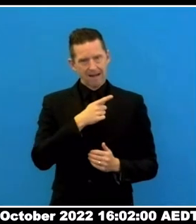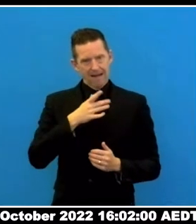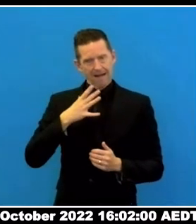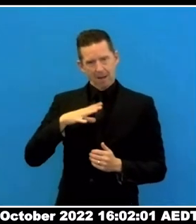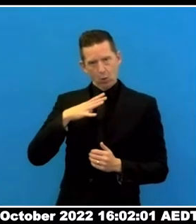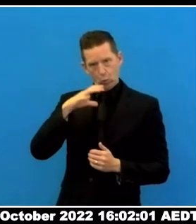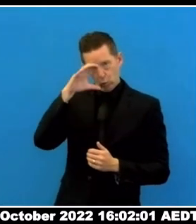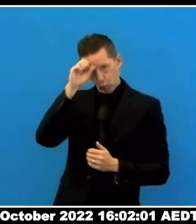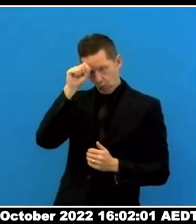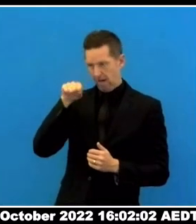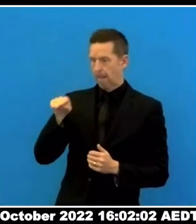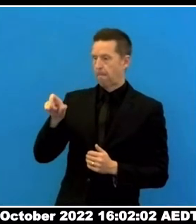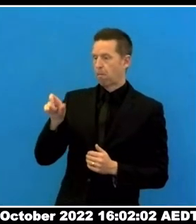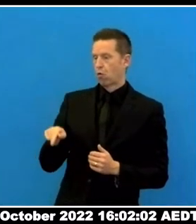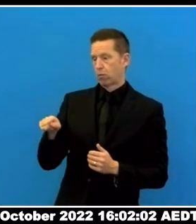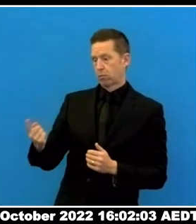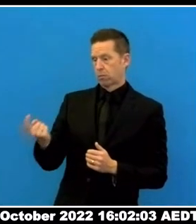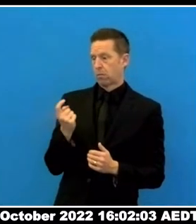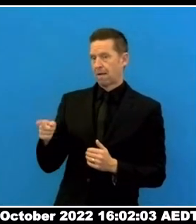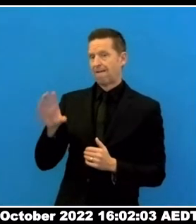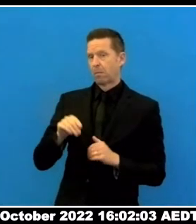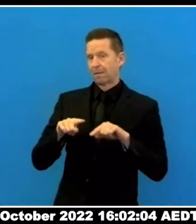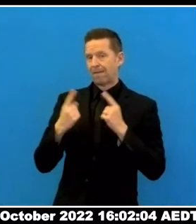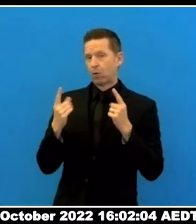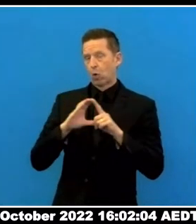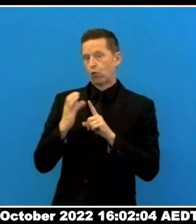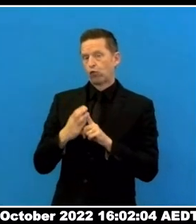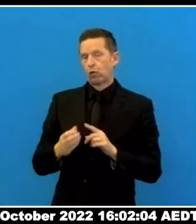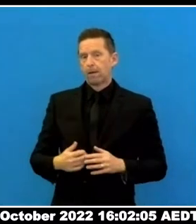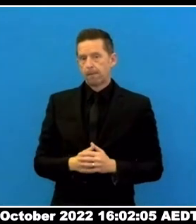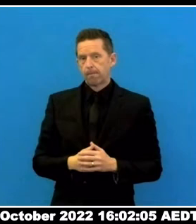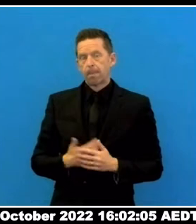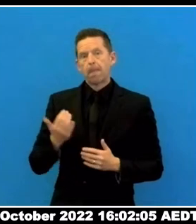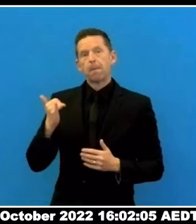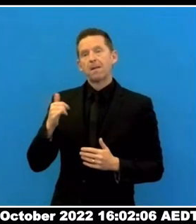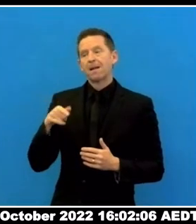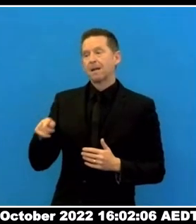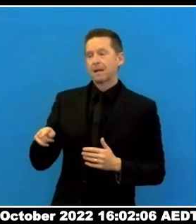is from different culture and may they don't they have lots of values,